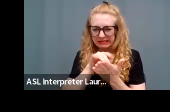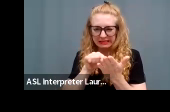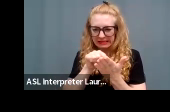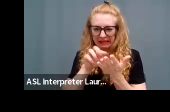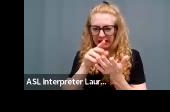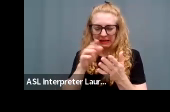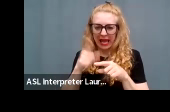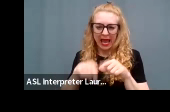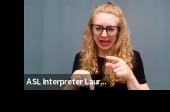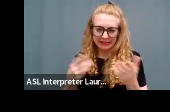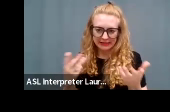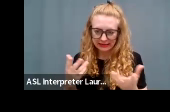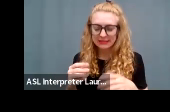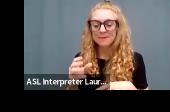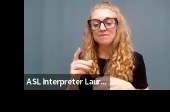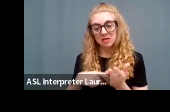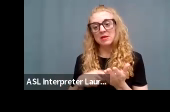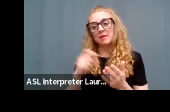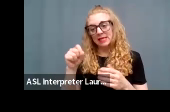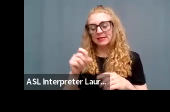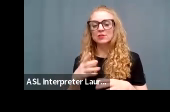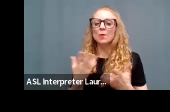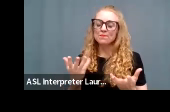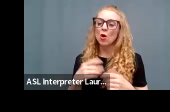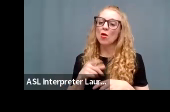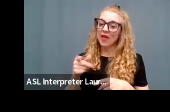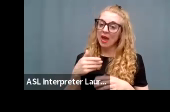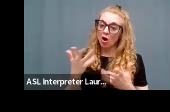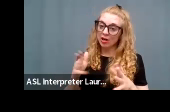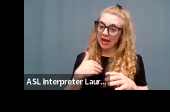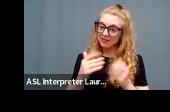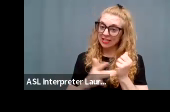they do have it do they have any Smart Home Tech in place at the moment do they have a an Alexa